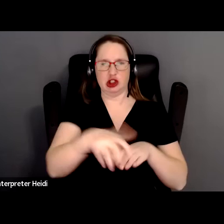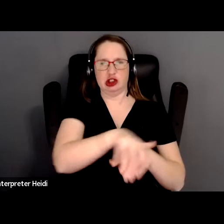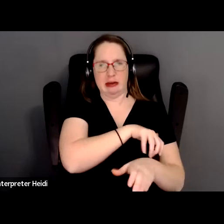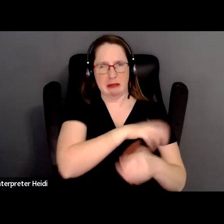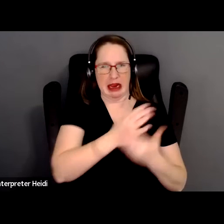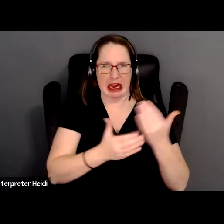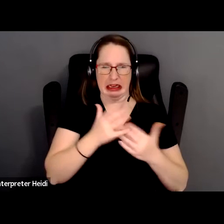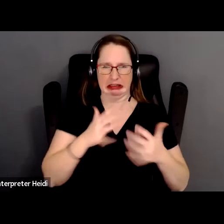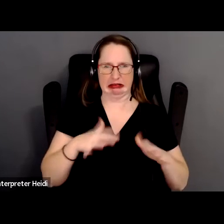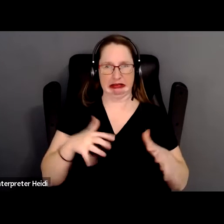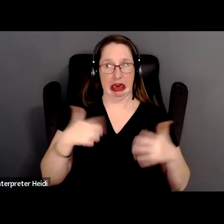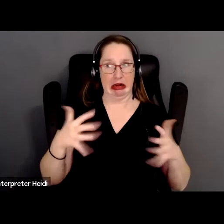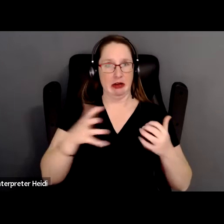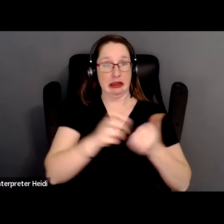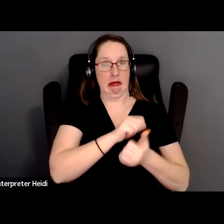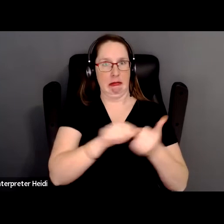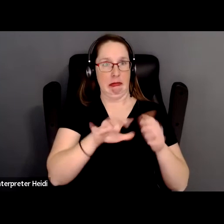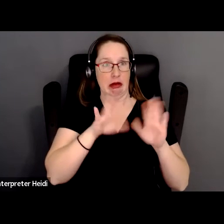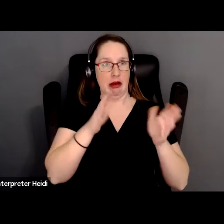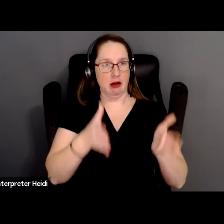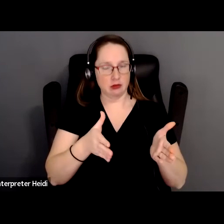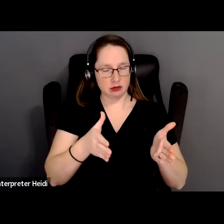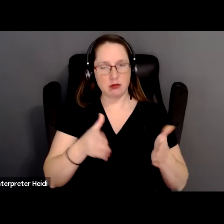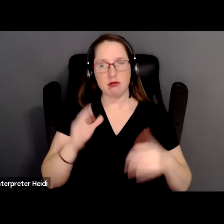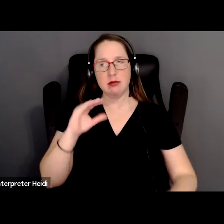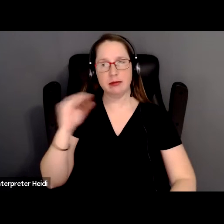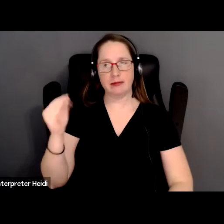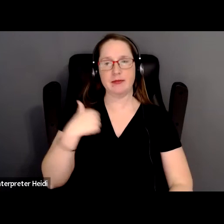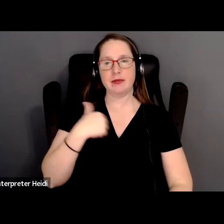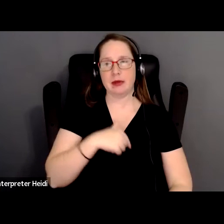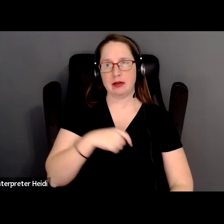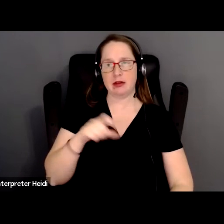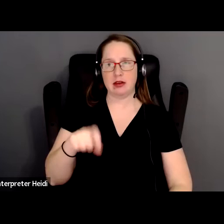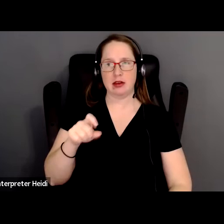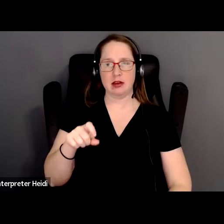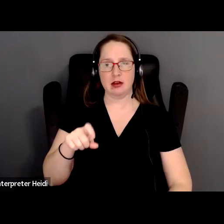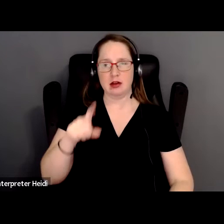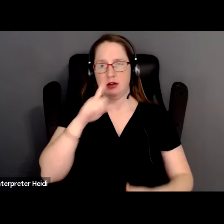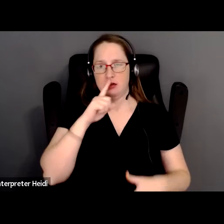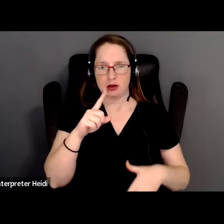Didn't wanna tear up the house, and we had to put down portable reps for me to